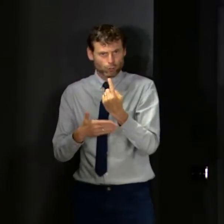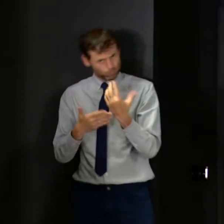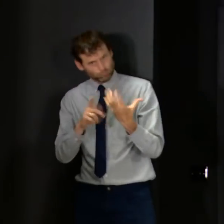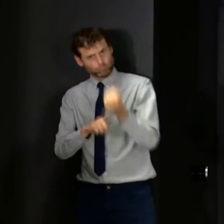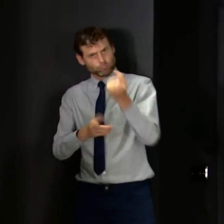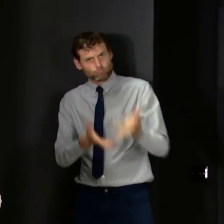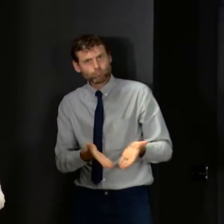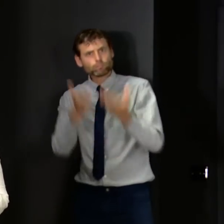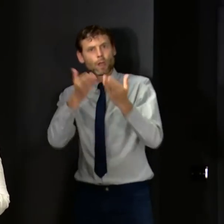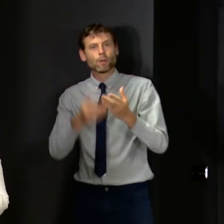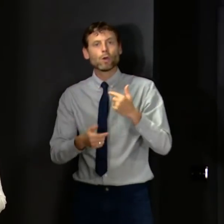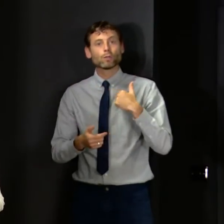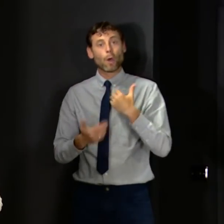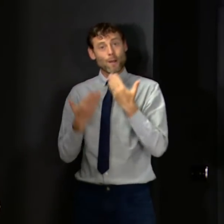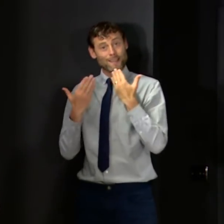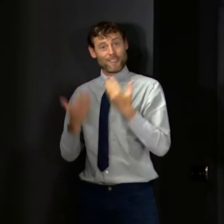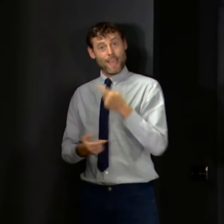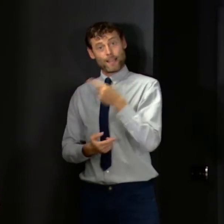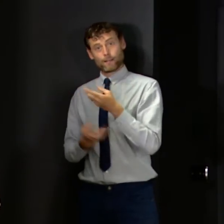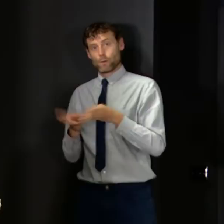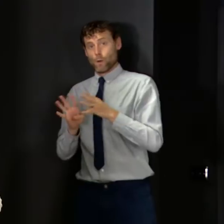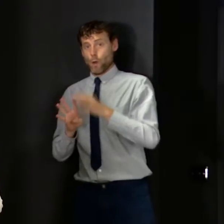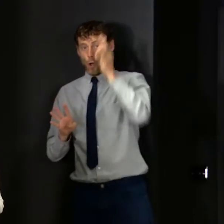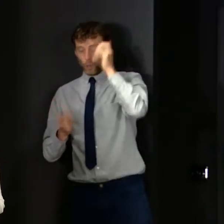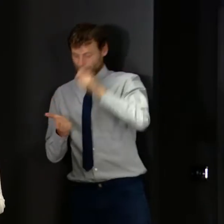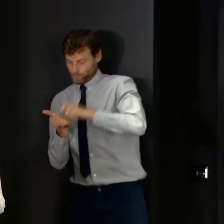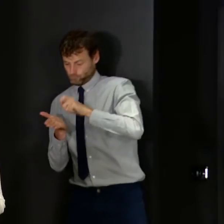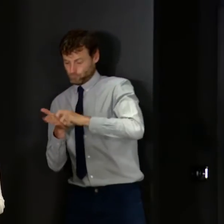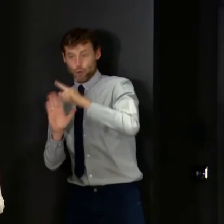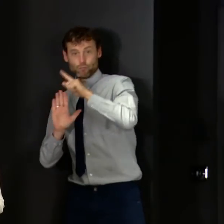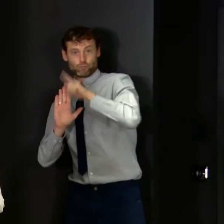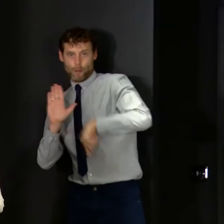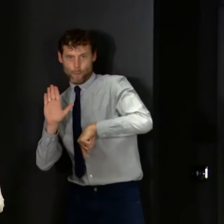their work, and we will now develop a detailed response to the report which